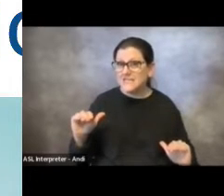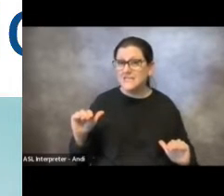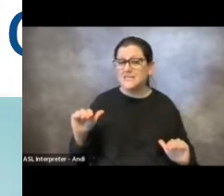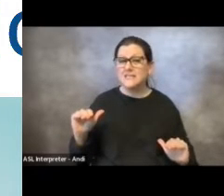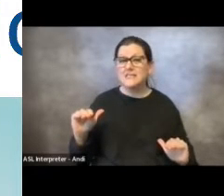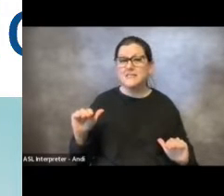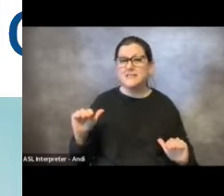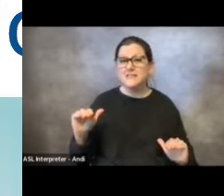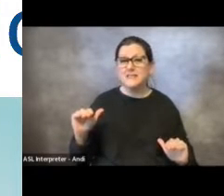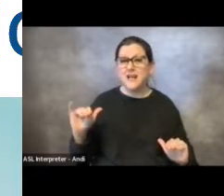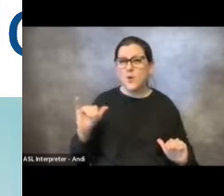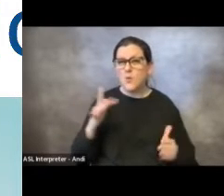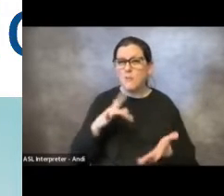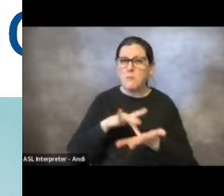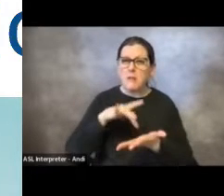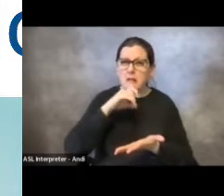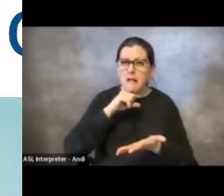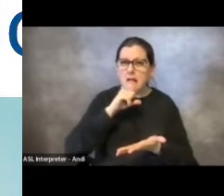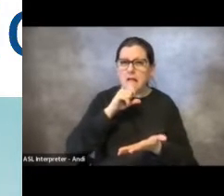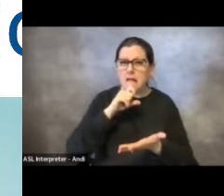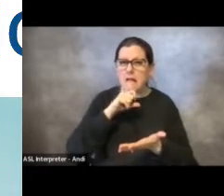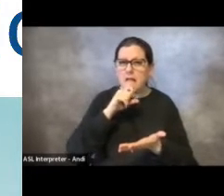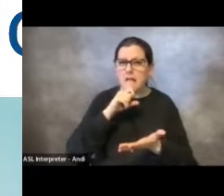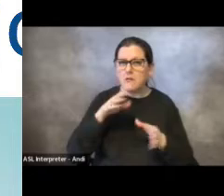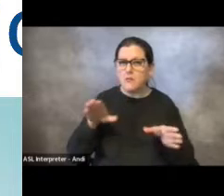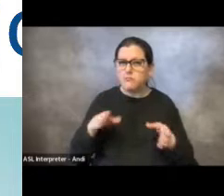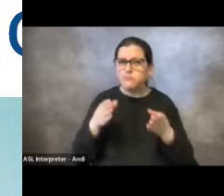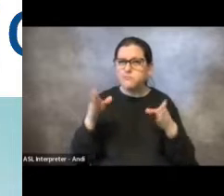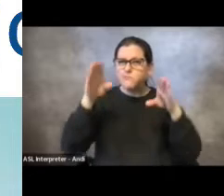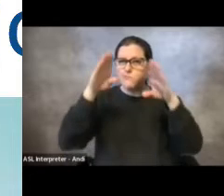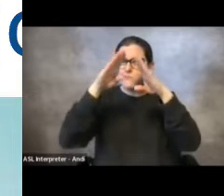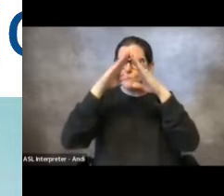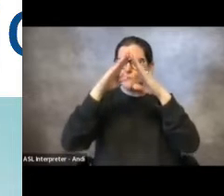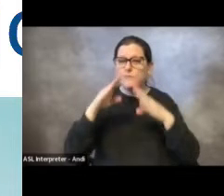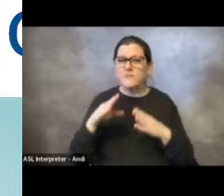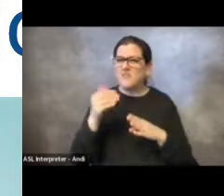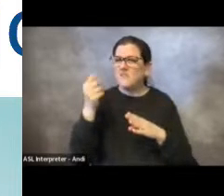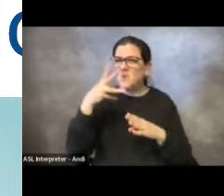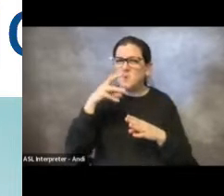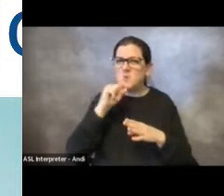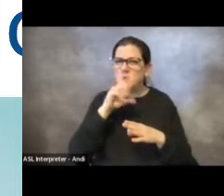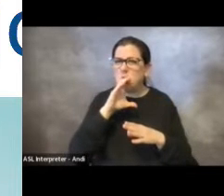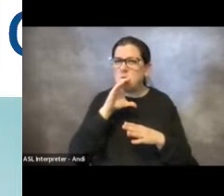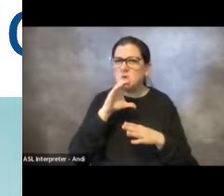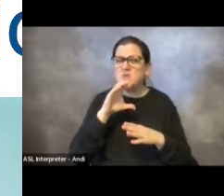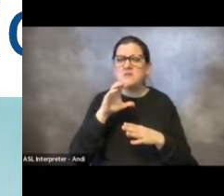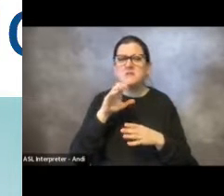as middle aged individuals, and very few older adults, especially in the ages of 80